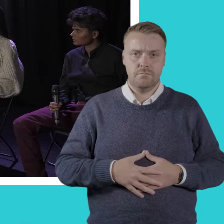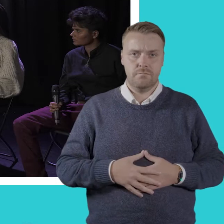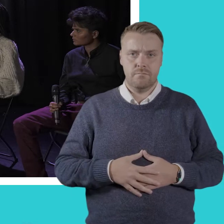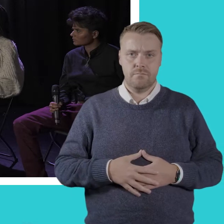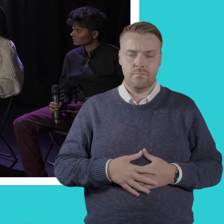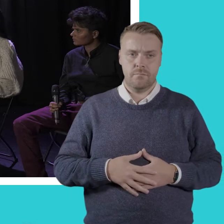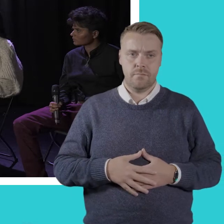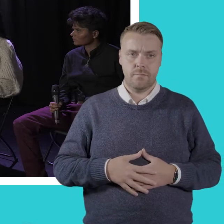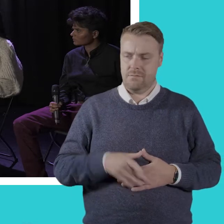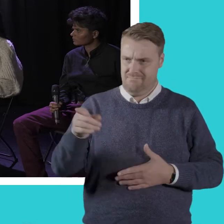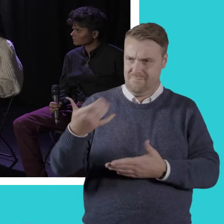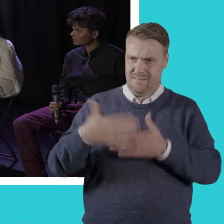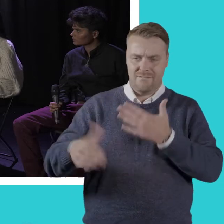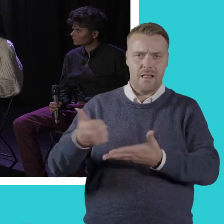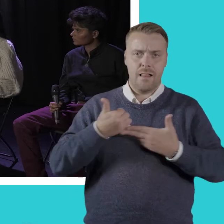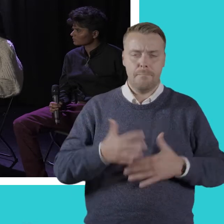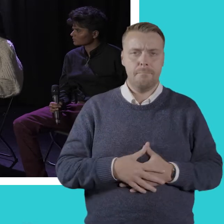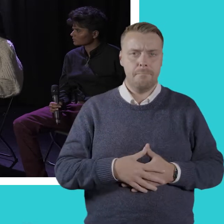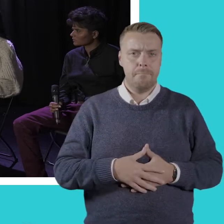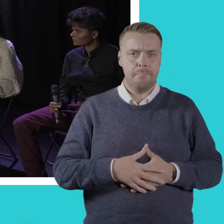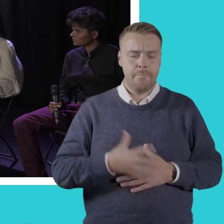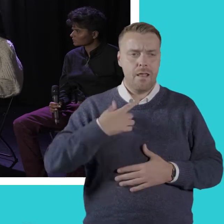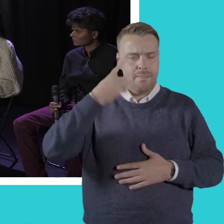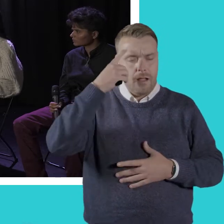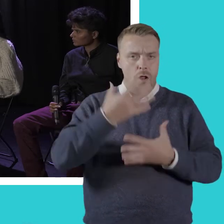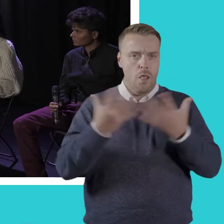You didn't you didn't help me and I think a lot of people in our community are like that